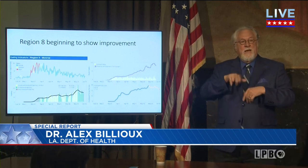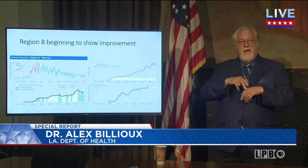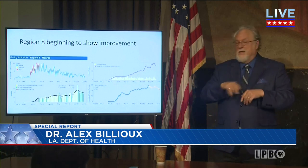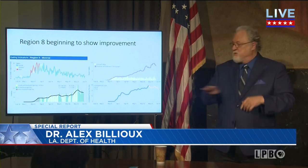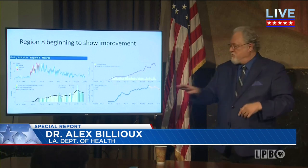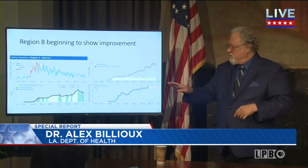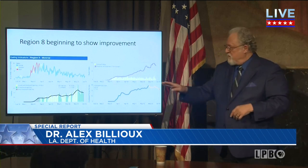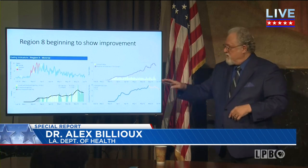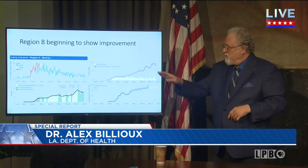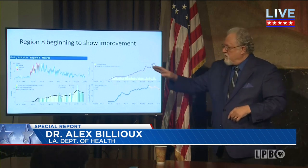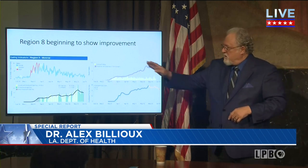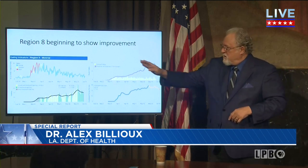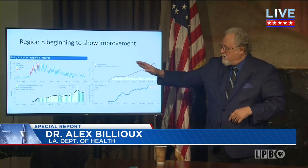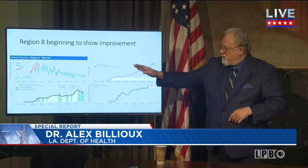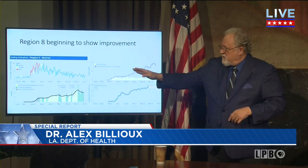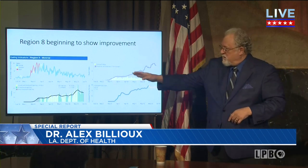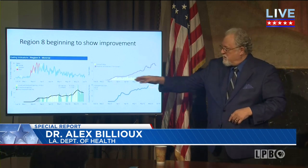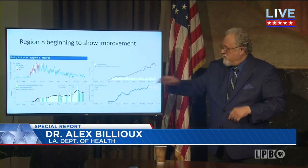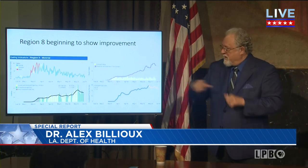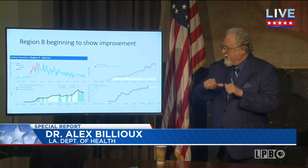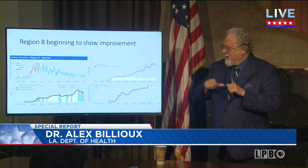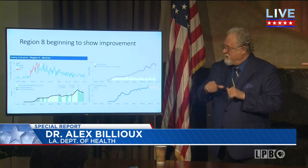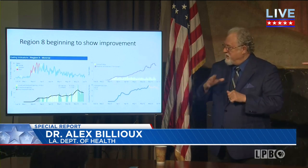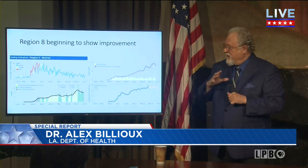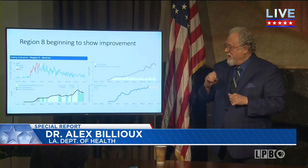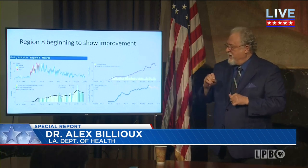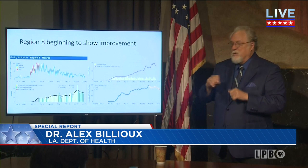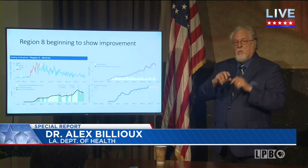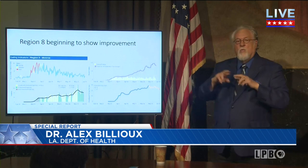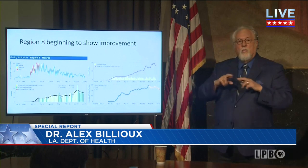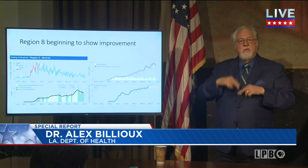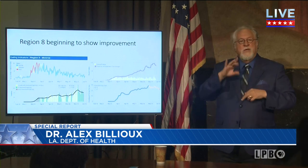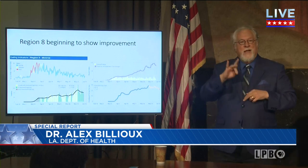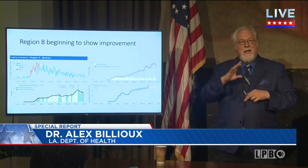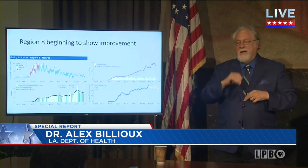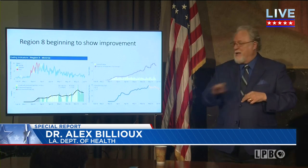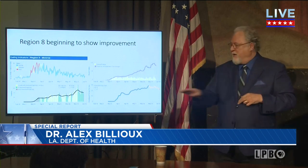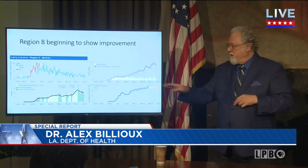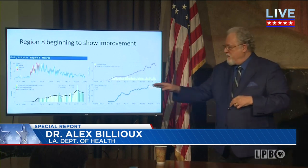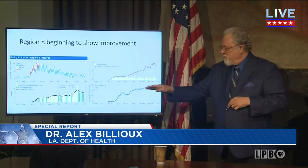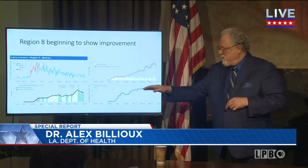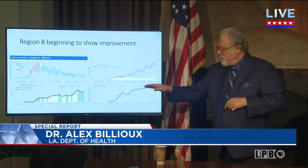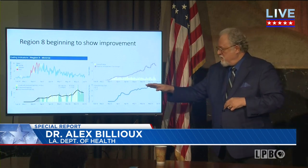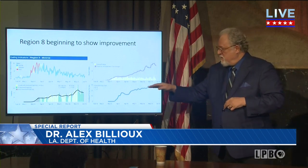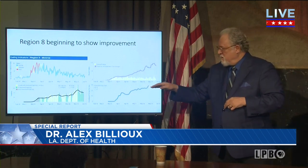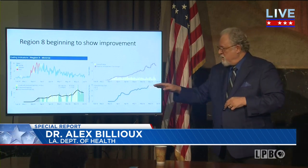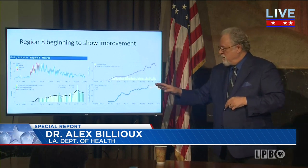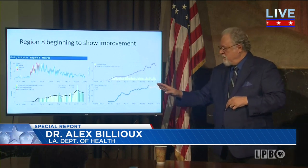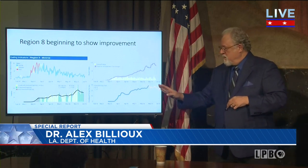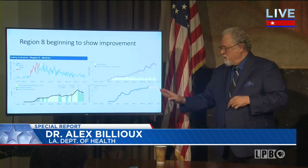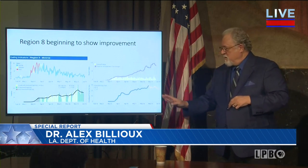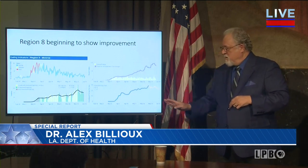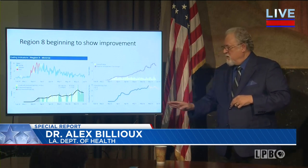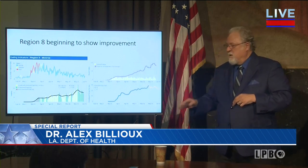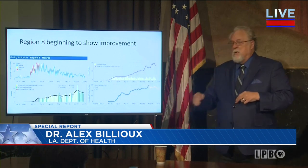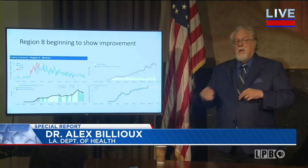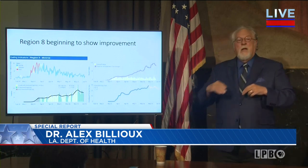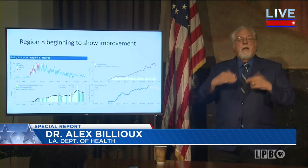SINCE THE BEGINNING OF MAY. WHAT WE'VE SEEN IN THE RECENT TREND FOR CASES THERE IS AN ACTUAL DECLINE FOR NEW CASES IN